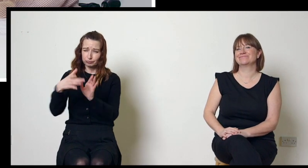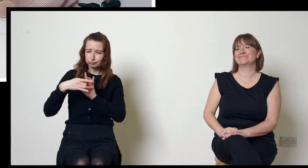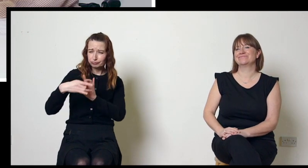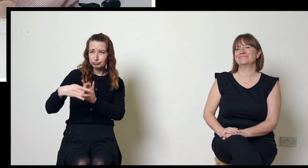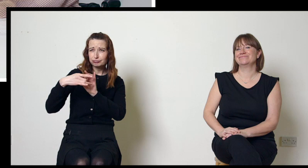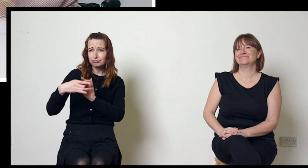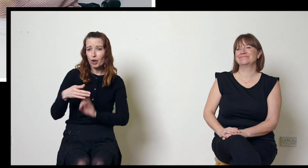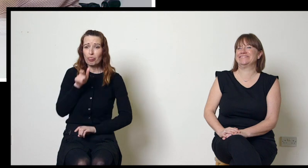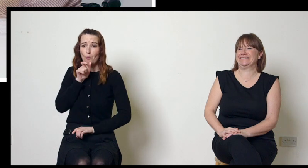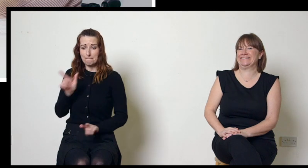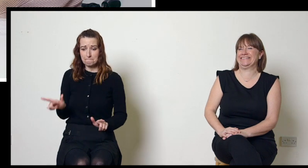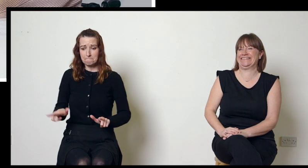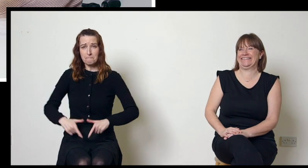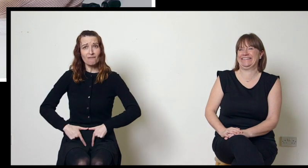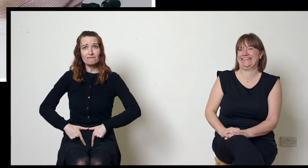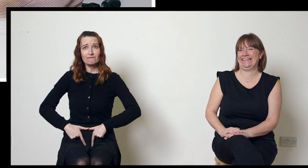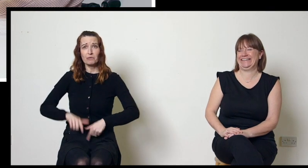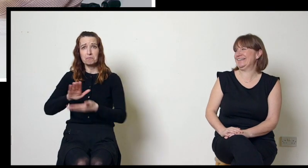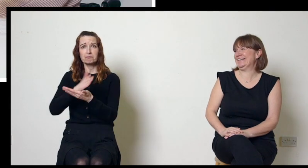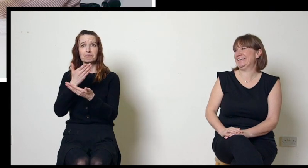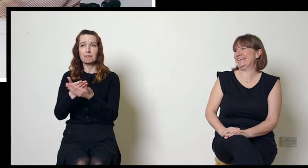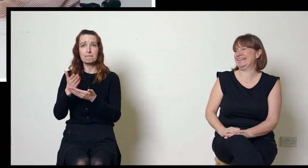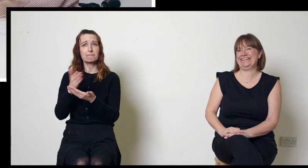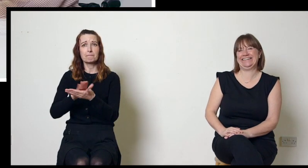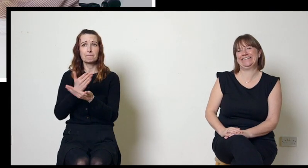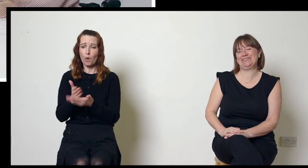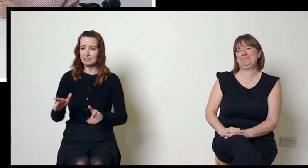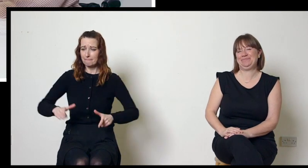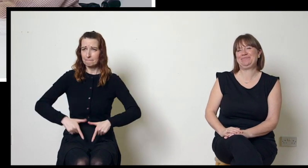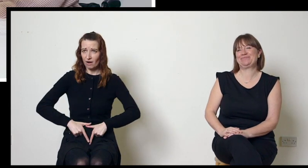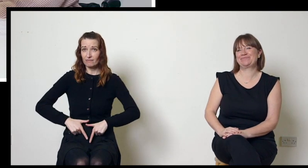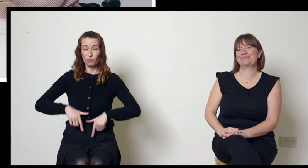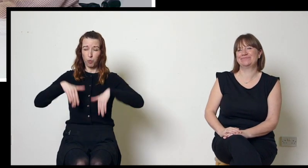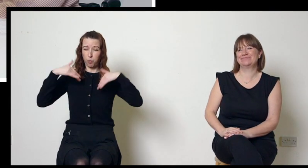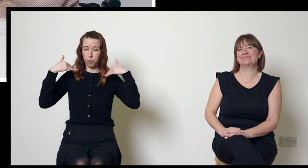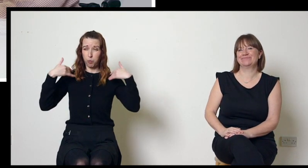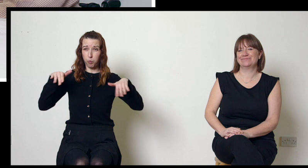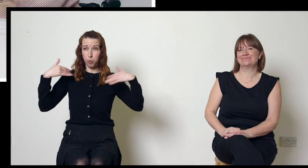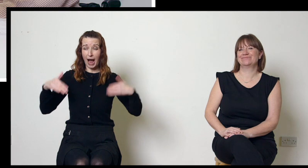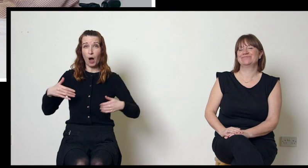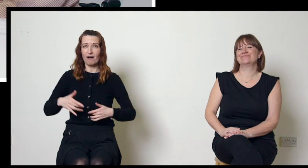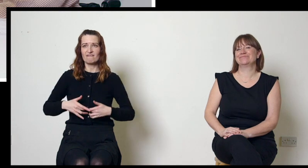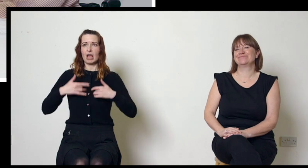Muff. Muff poems yeah, was just amazing. And it just it just broadened out yeah.